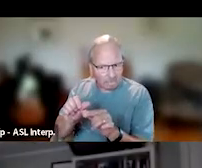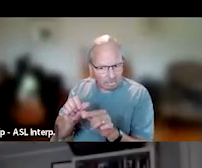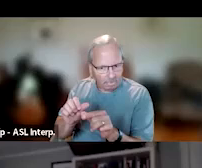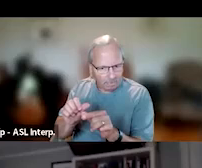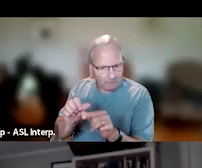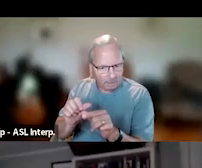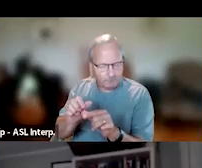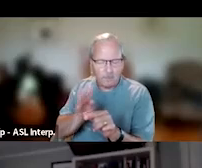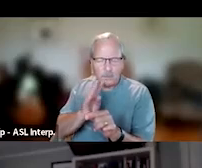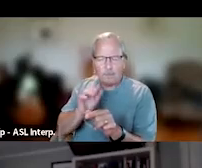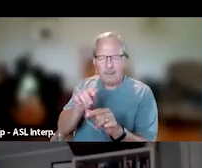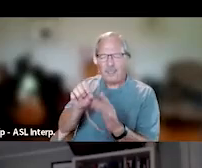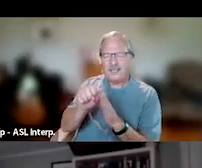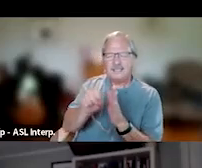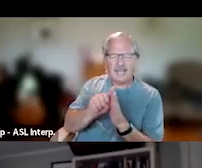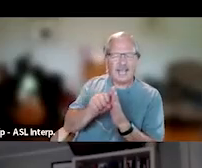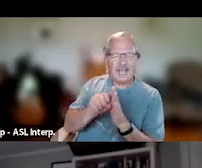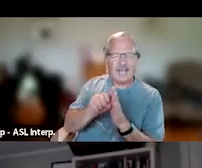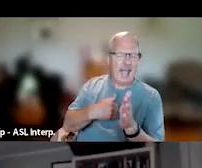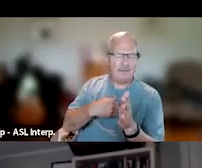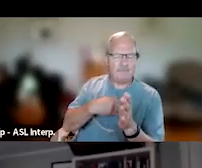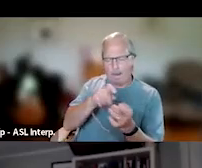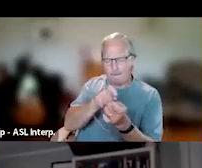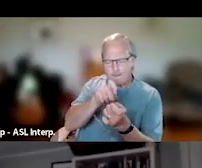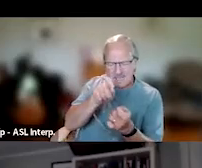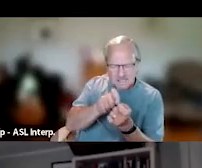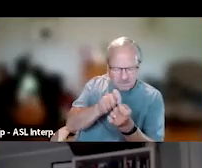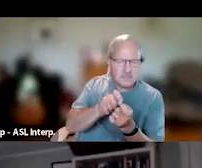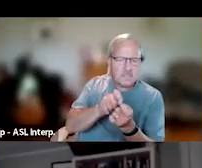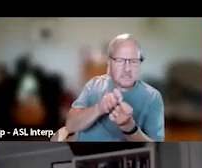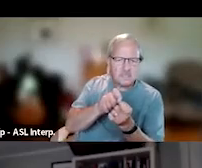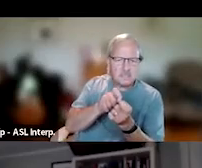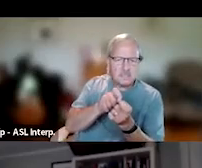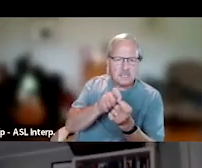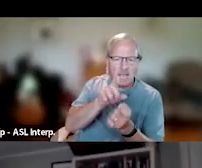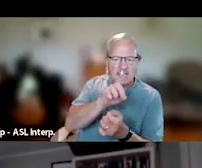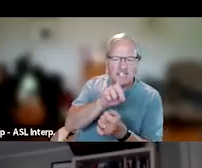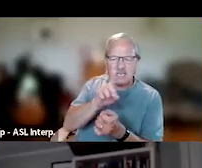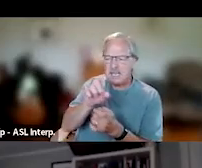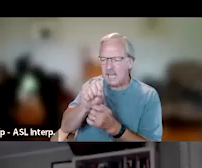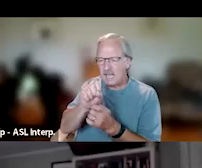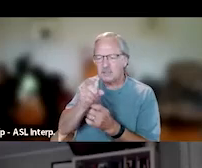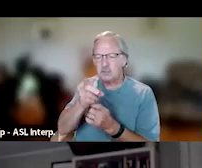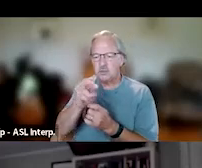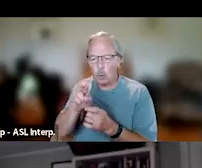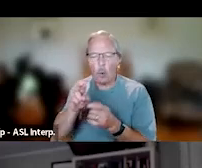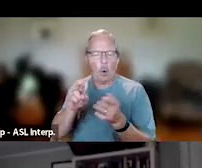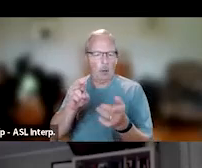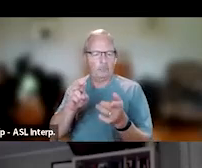about those states that have specific DDS or adjudicators too.